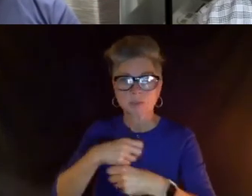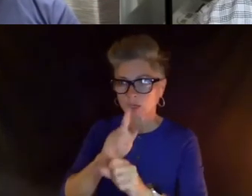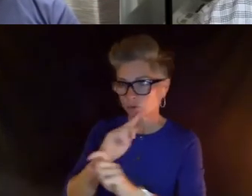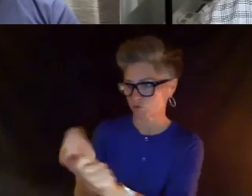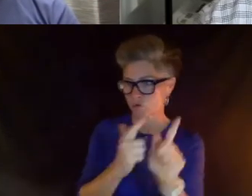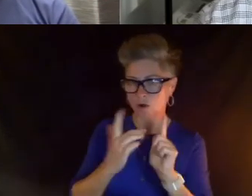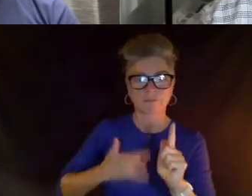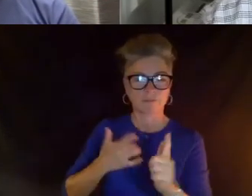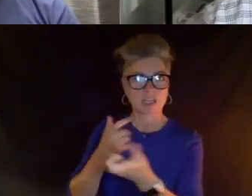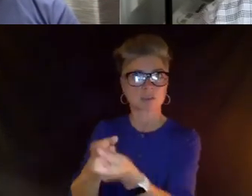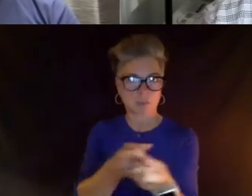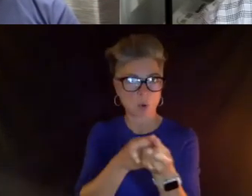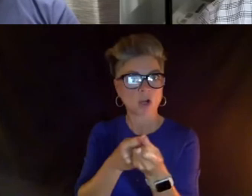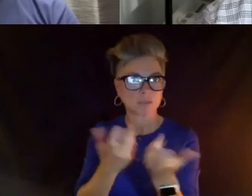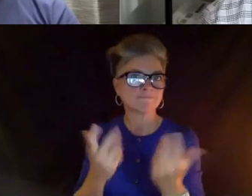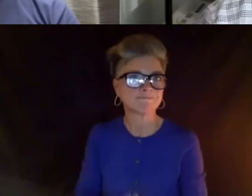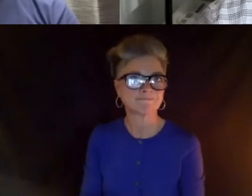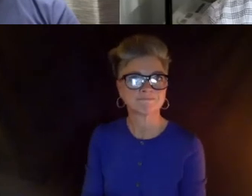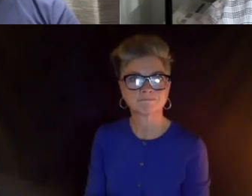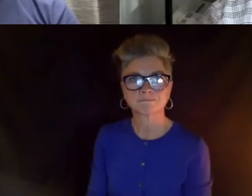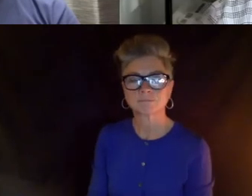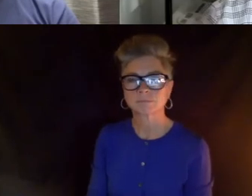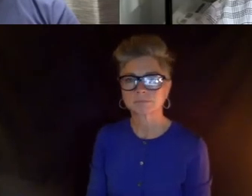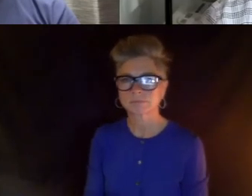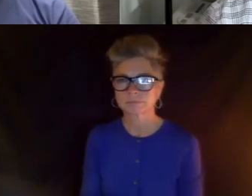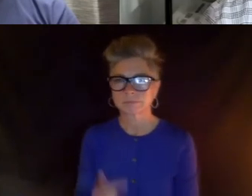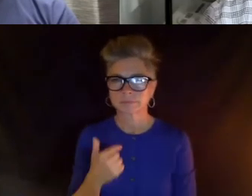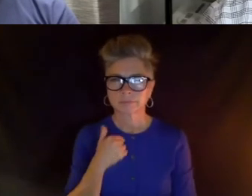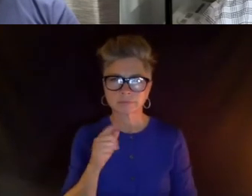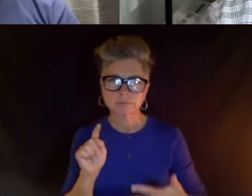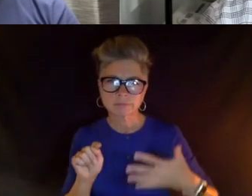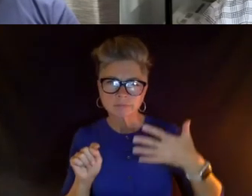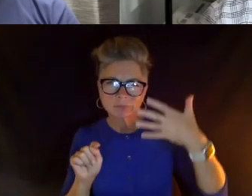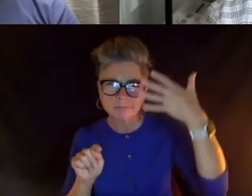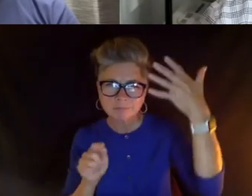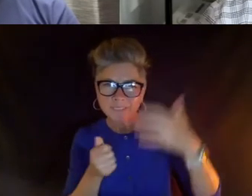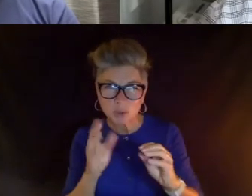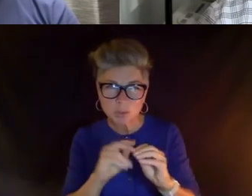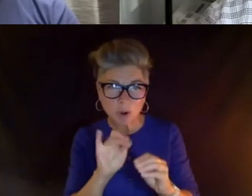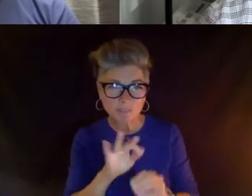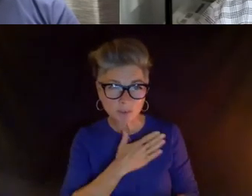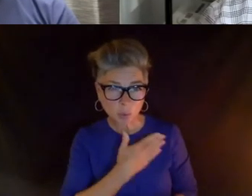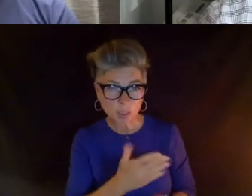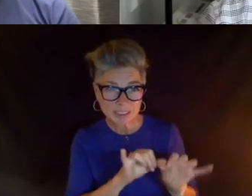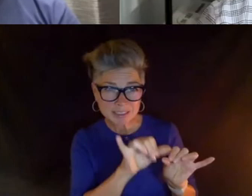And I'm just scrolling back up, there are a couple more, if you're willing and able to stay? Yeah.